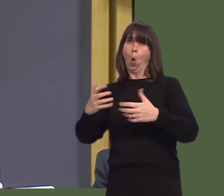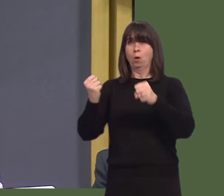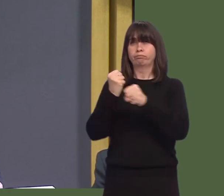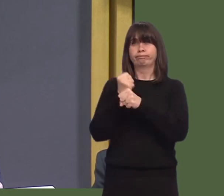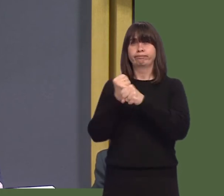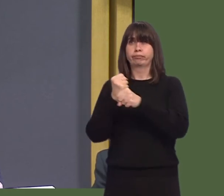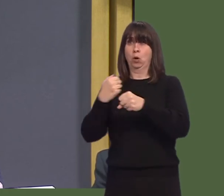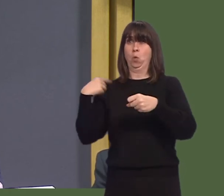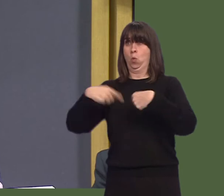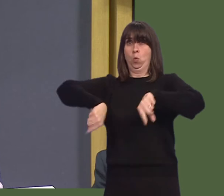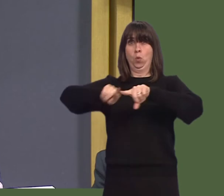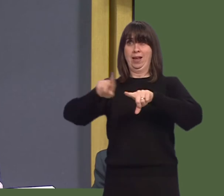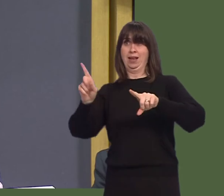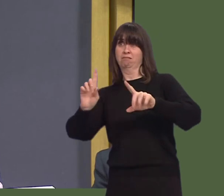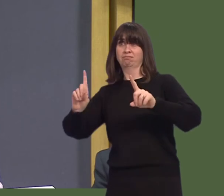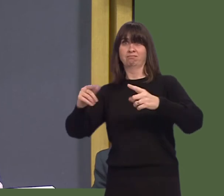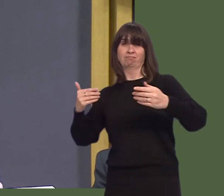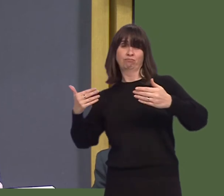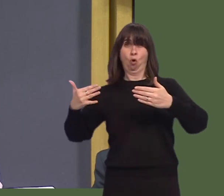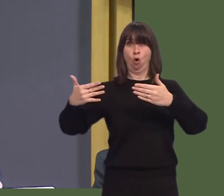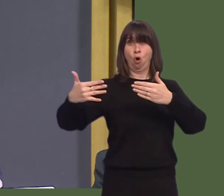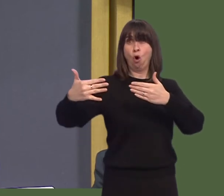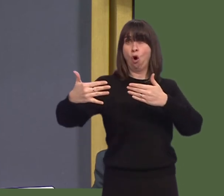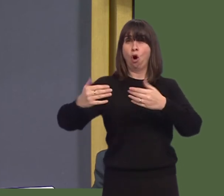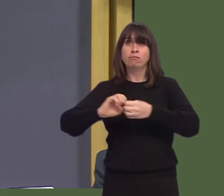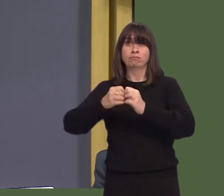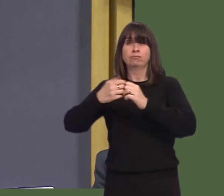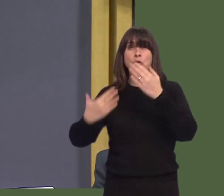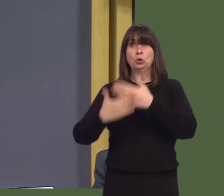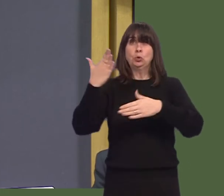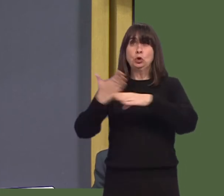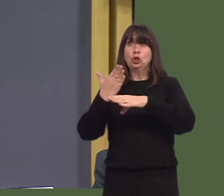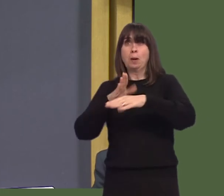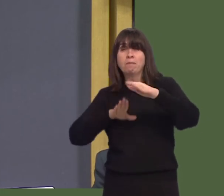and, of course, we will look at areas of Wales where there is the skills base to attract further investment.